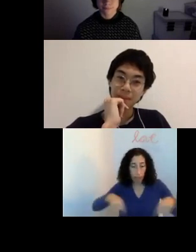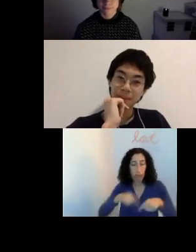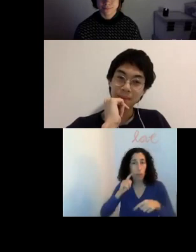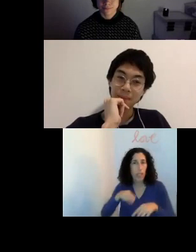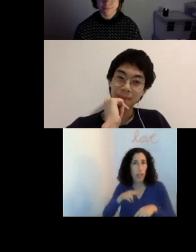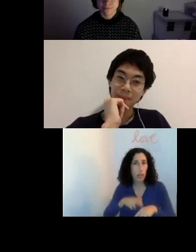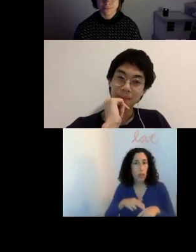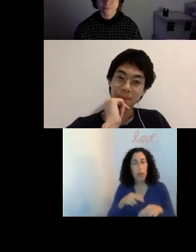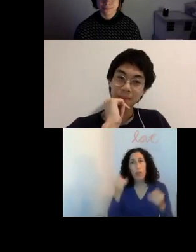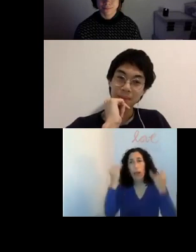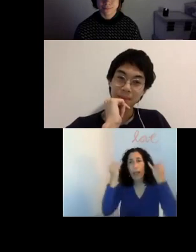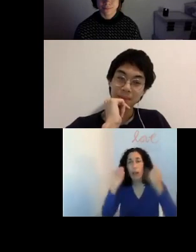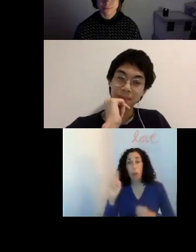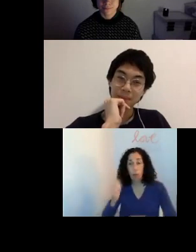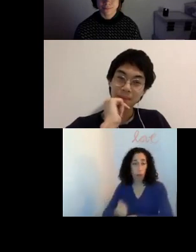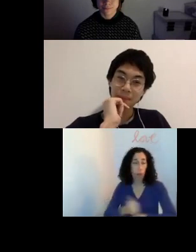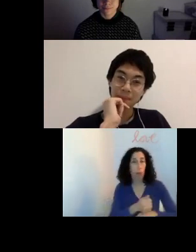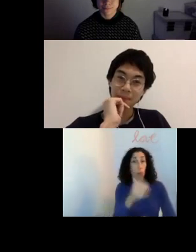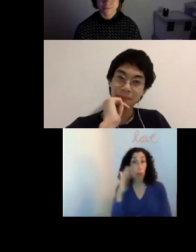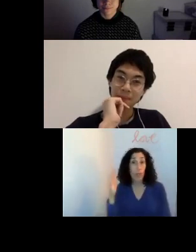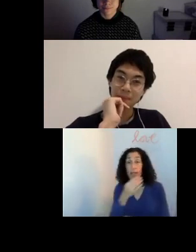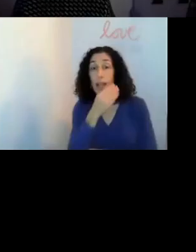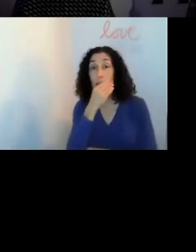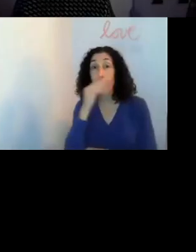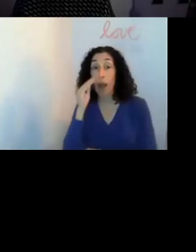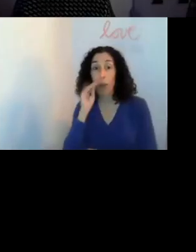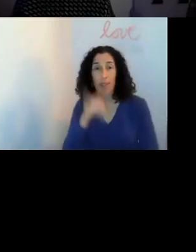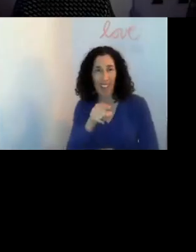in which the text is read and experienced.